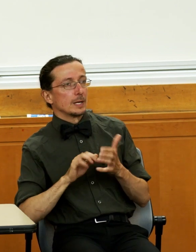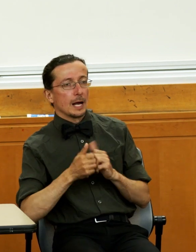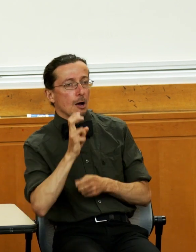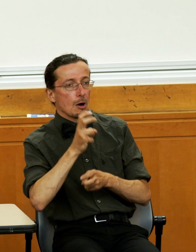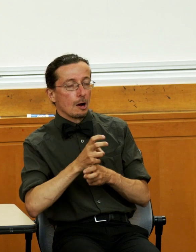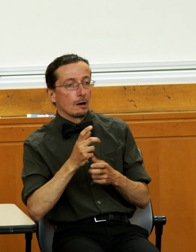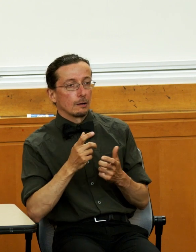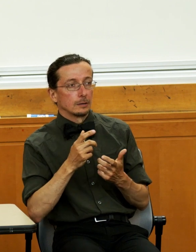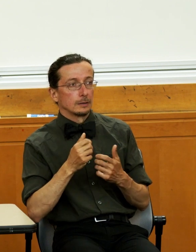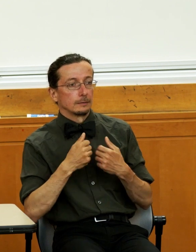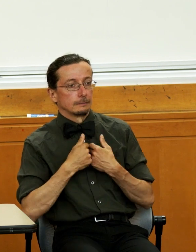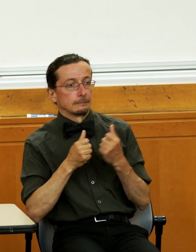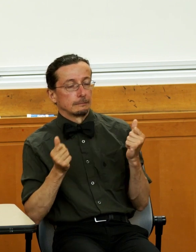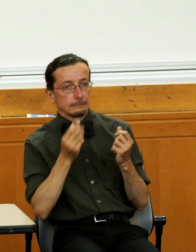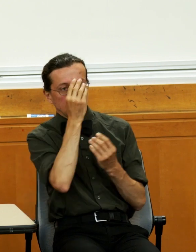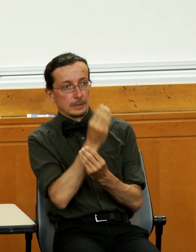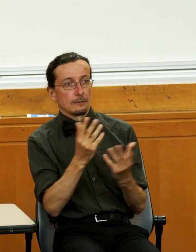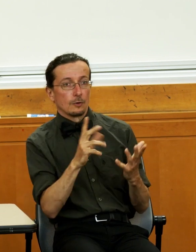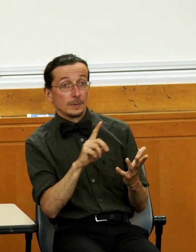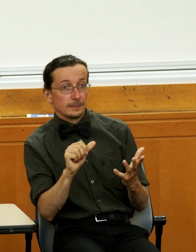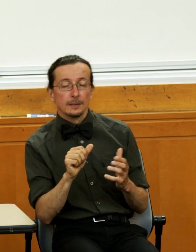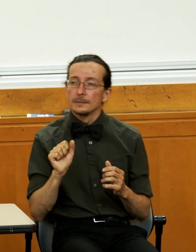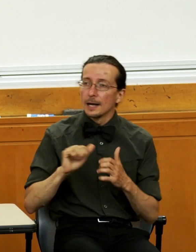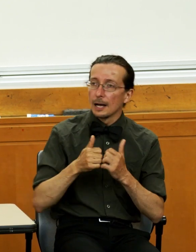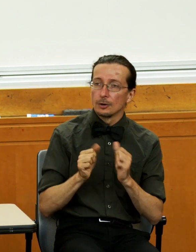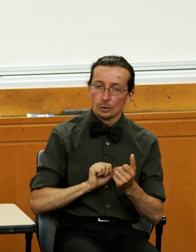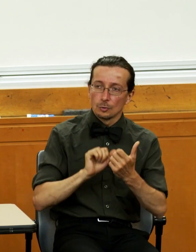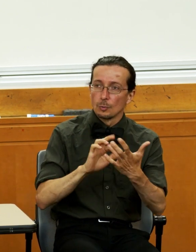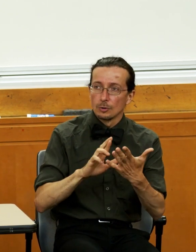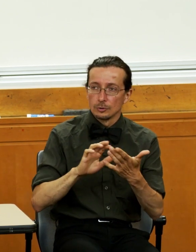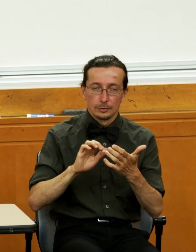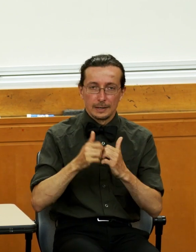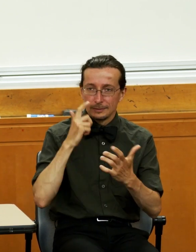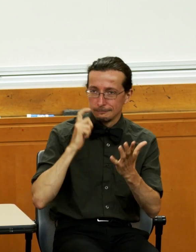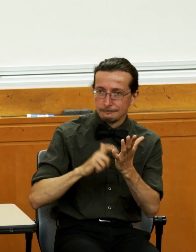Yes, I mean how would you approach that or do you see that? Because you were just stating that first